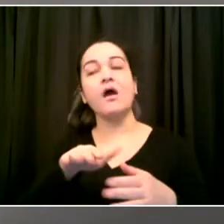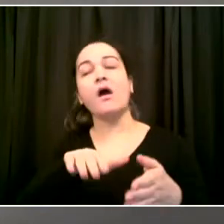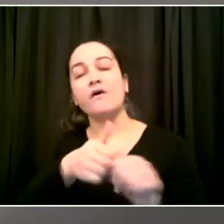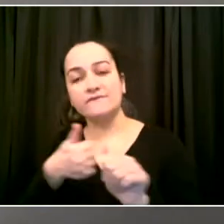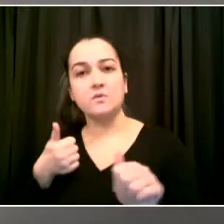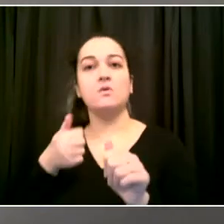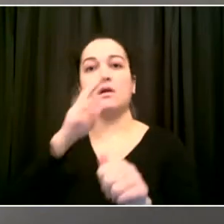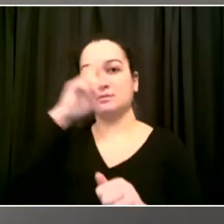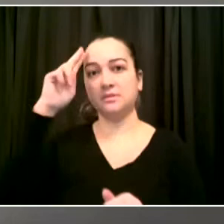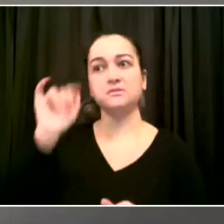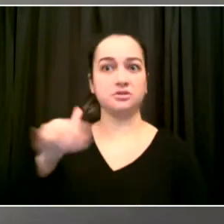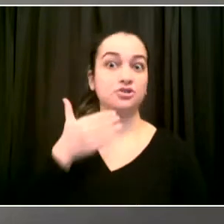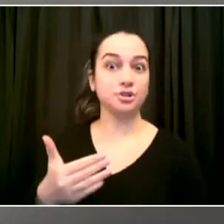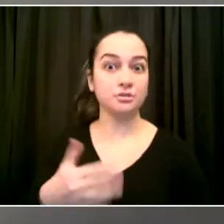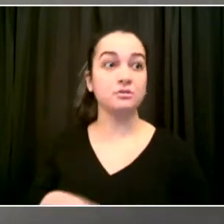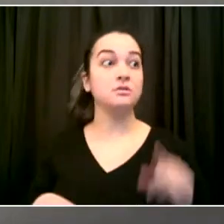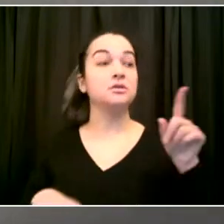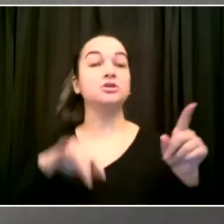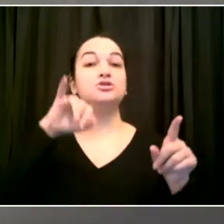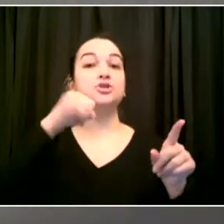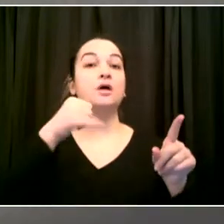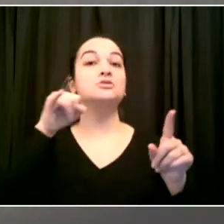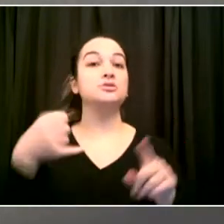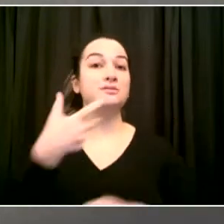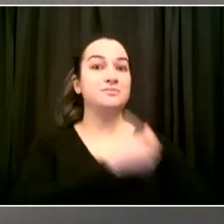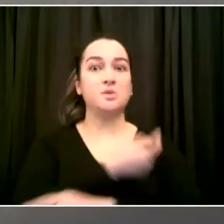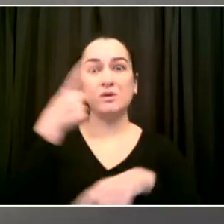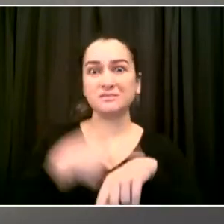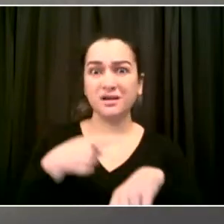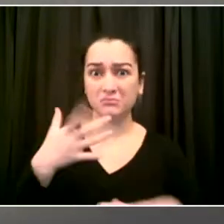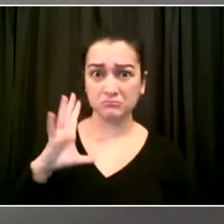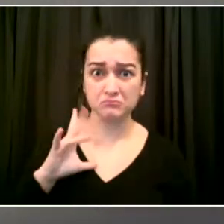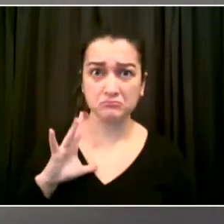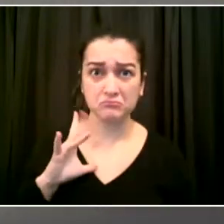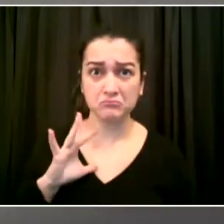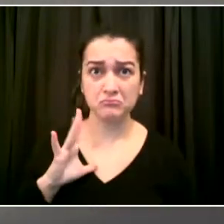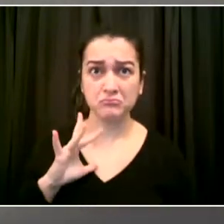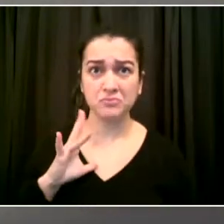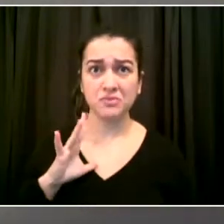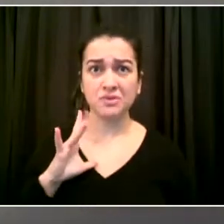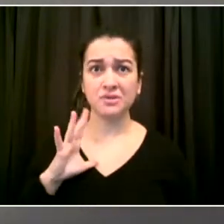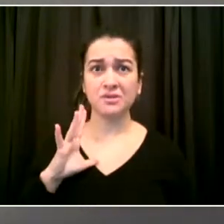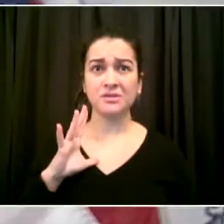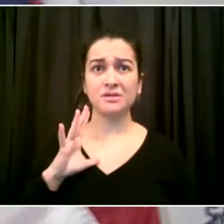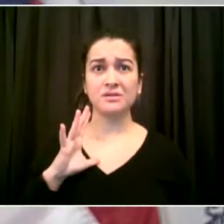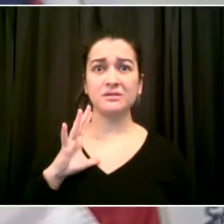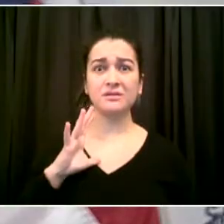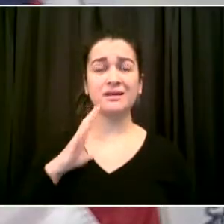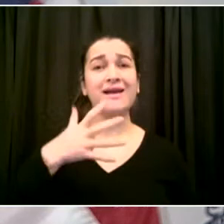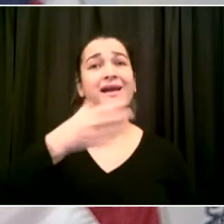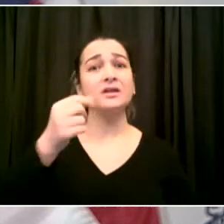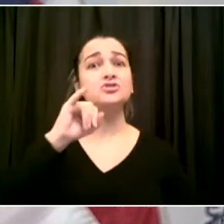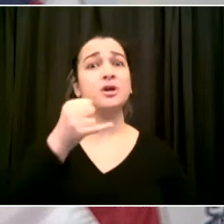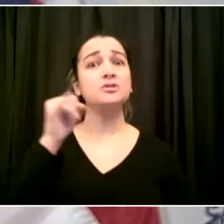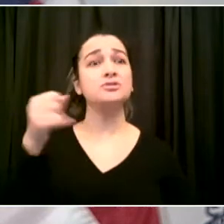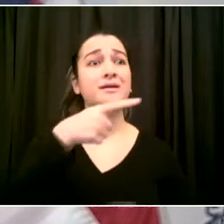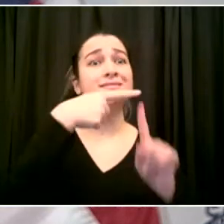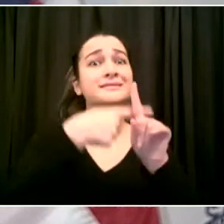WILL MAKE IT SO EASY. I CAN'T WAIT TILL MARCH WHEN I'M VACCINATING MYMYPA PA TTIENS WI THAT VACCINE.